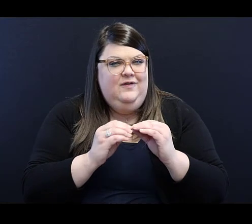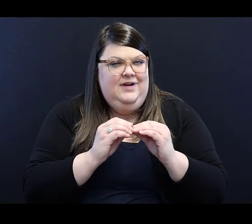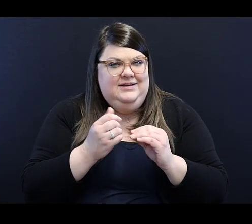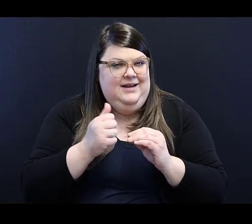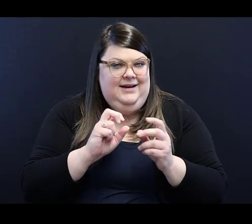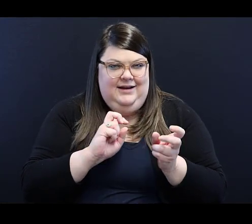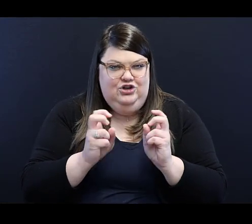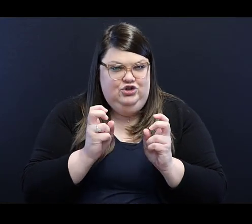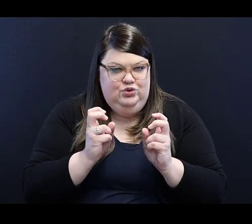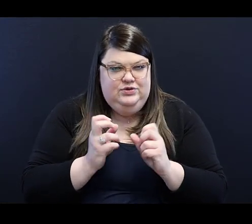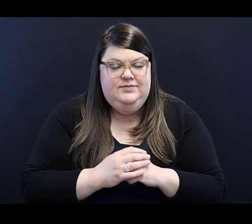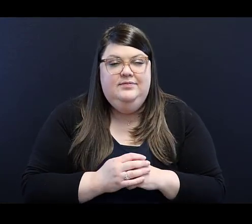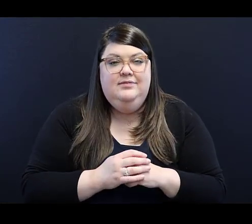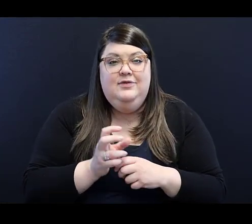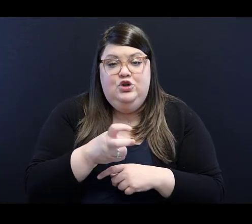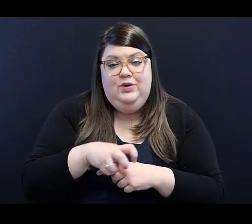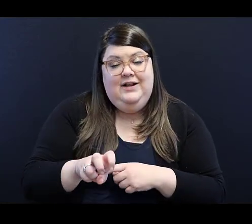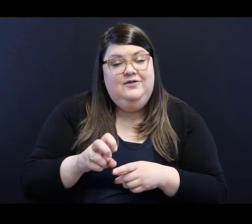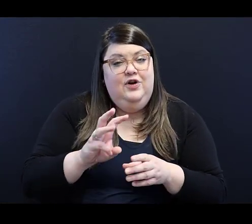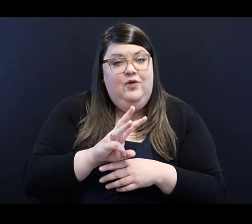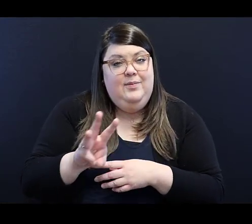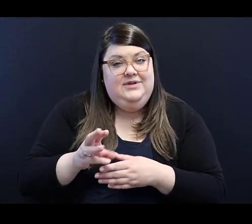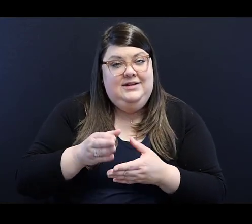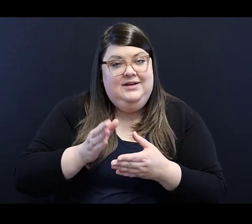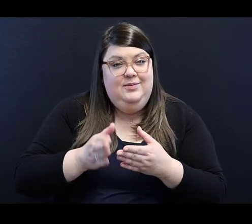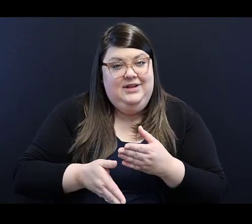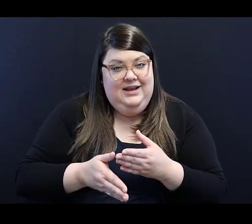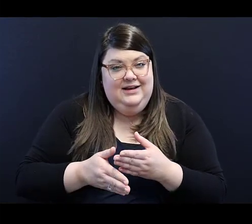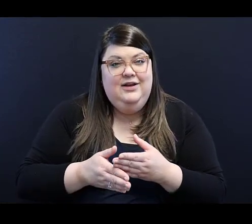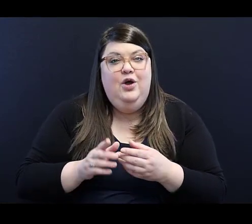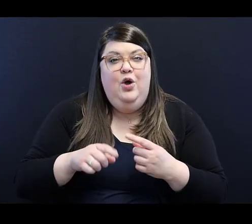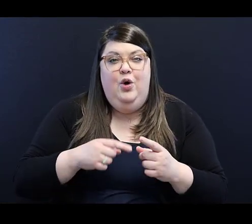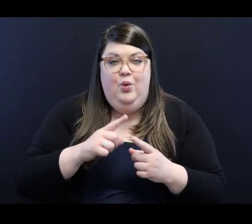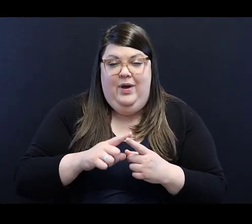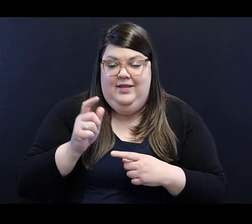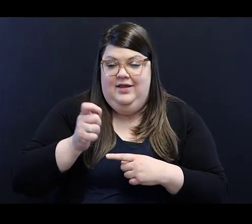The transfer of the website is complete at the end of the grant period of performance.